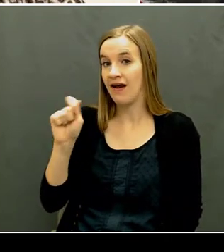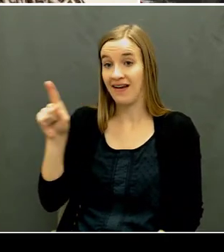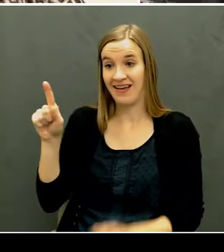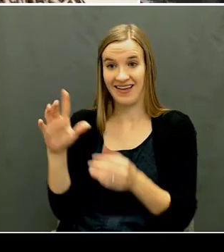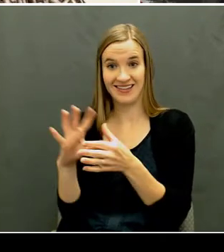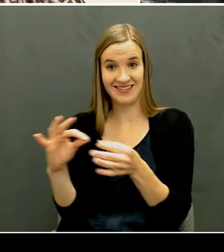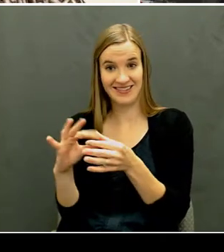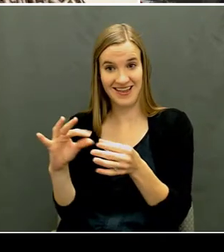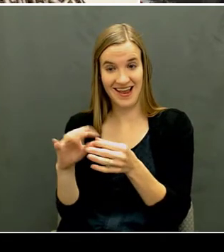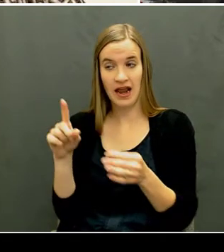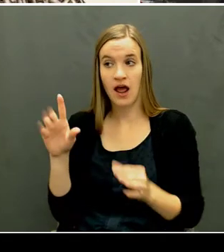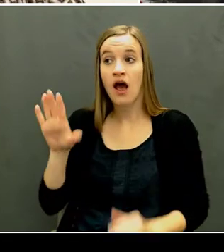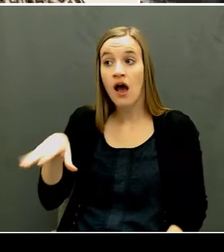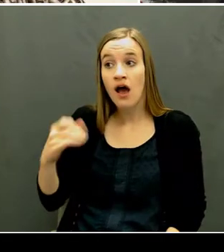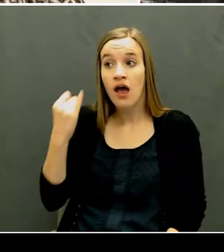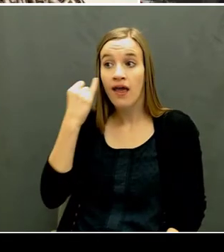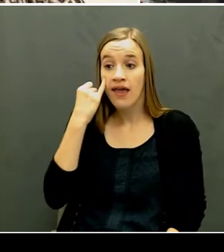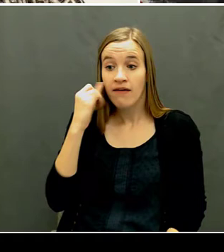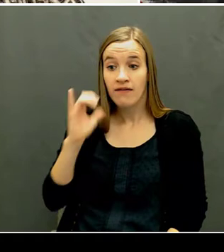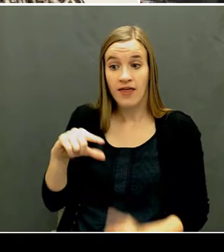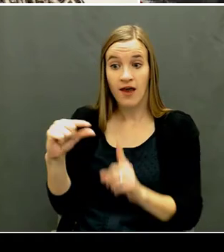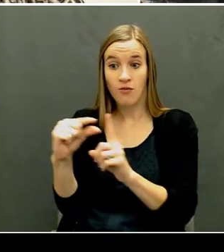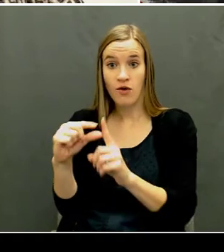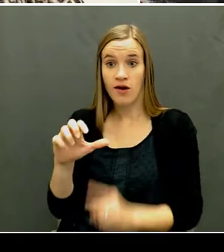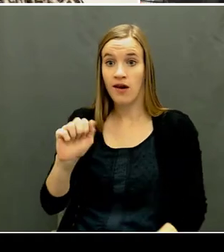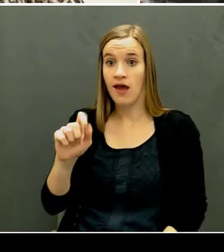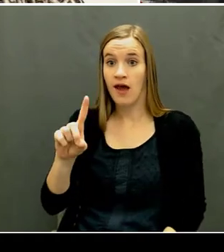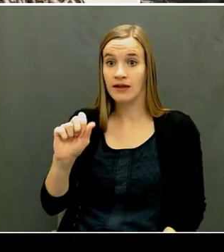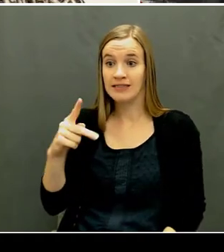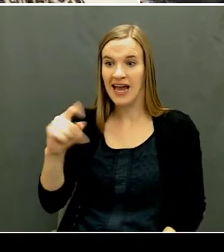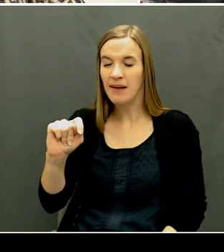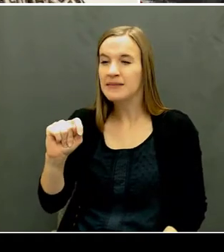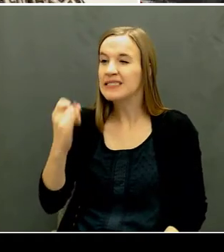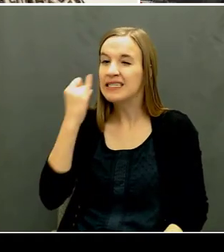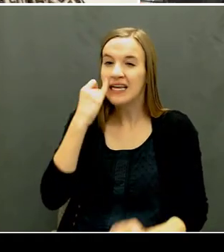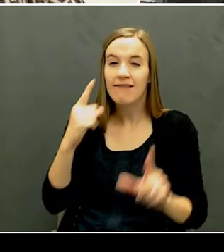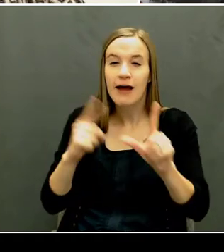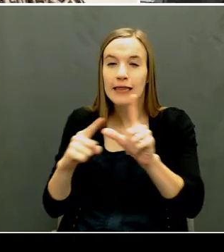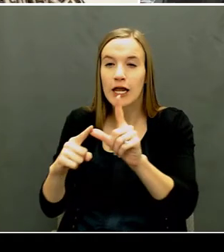things to do with that name, we could always become American Disabled for Accessible Public